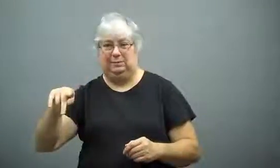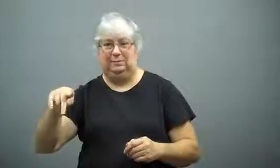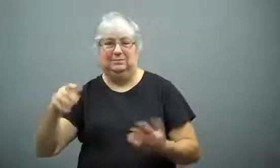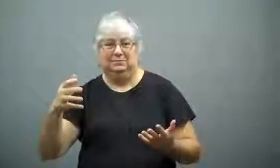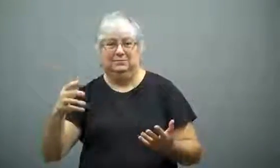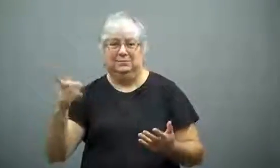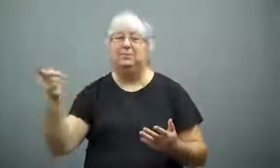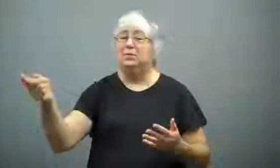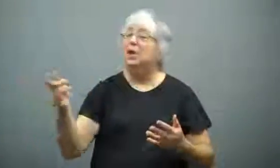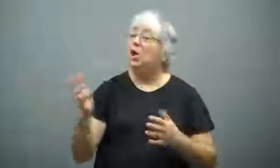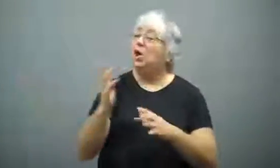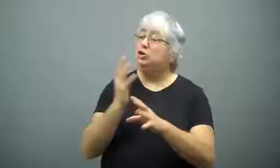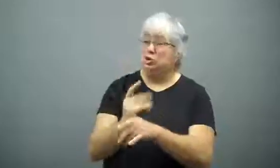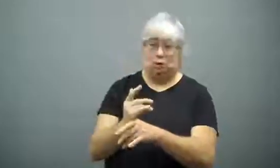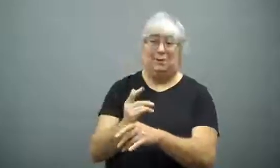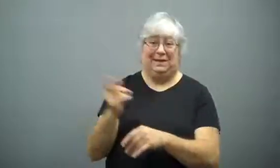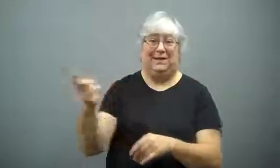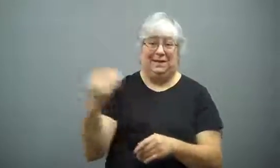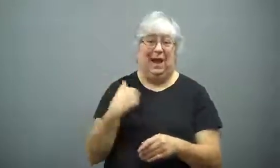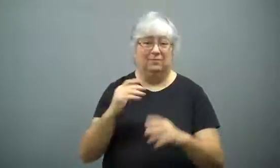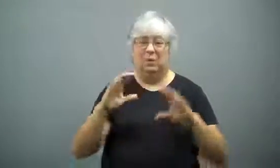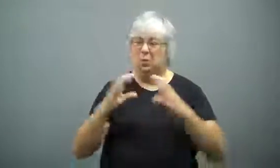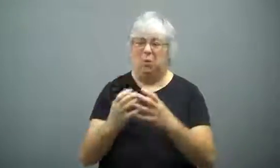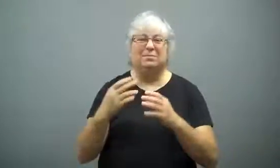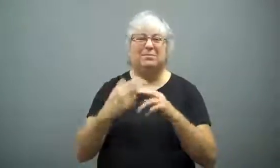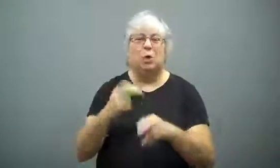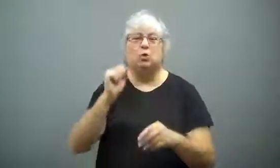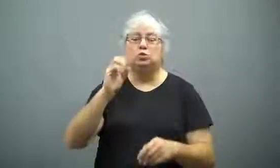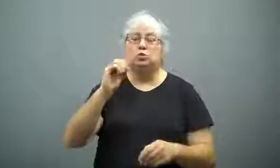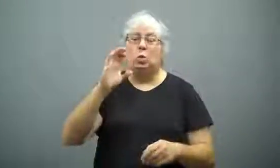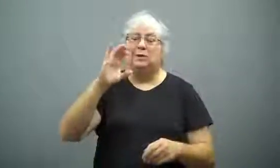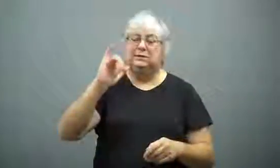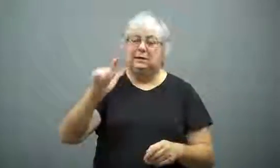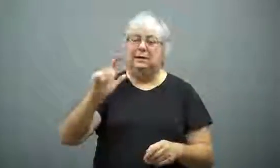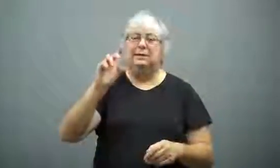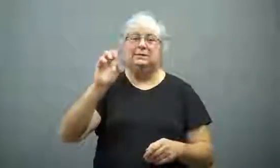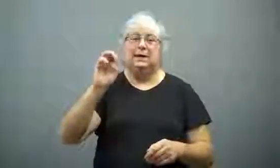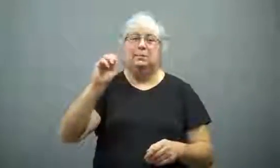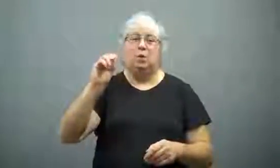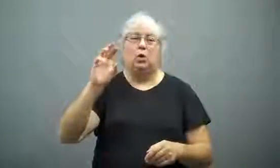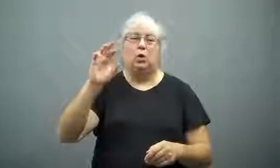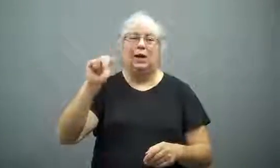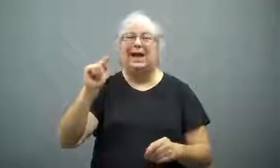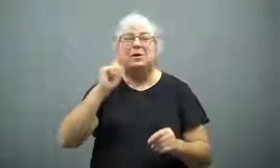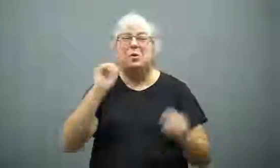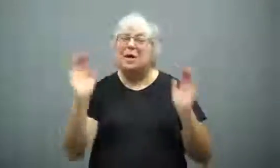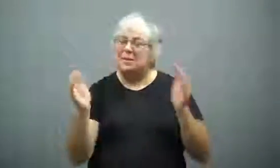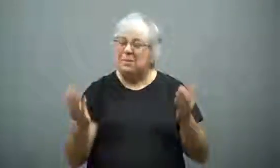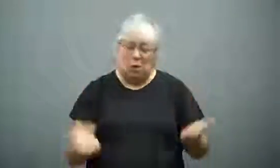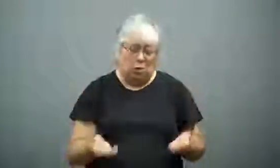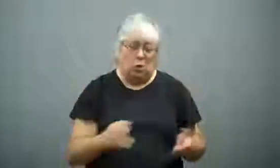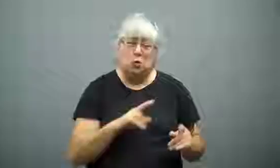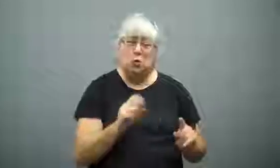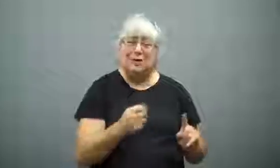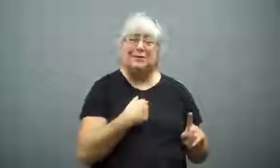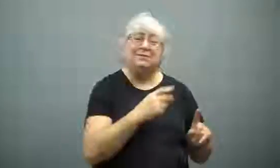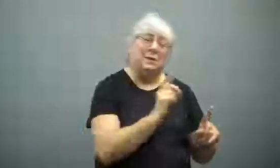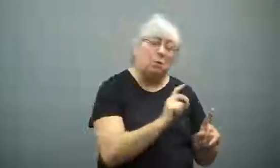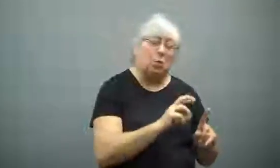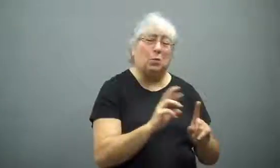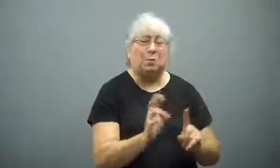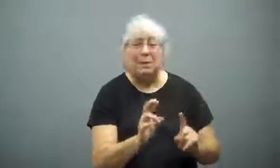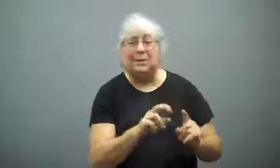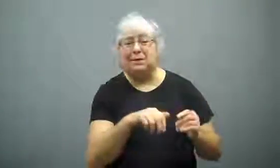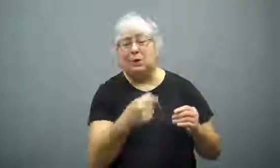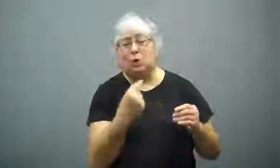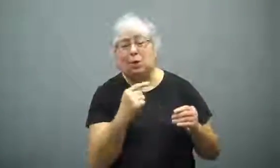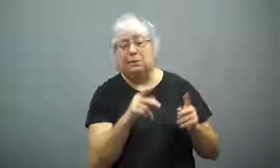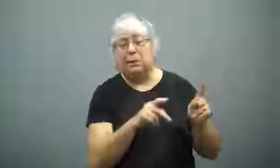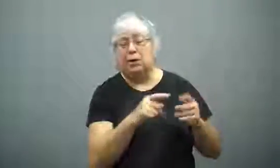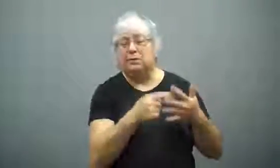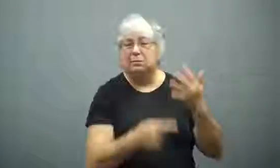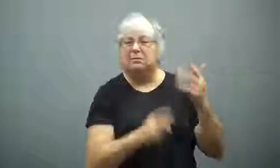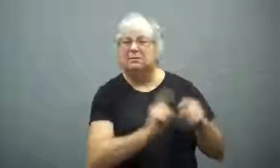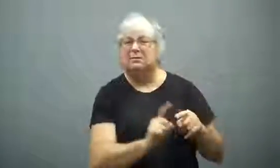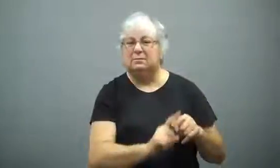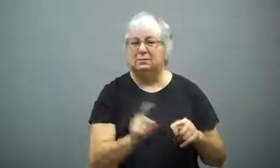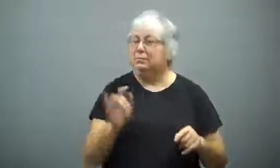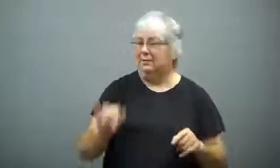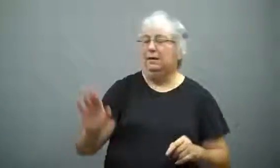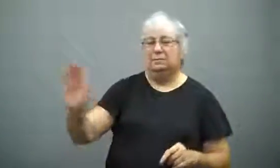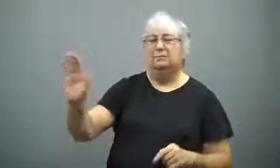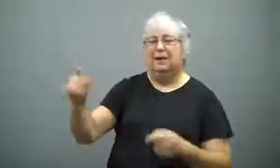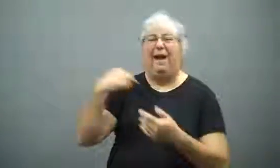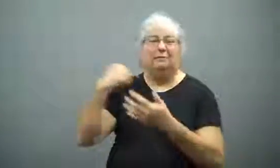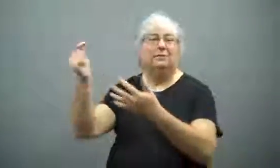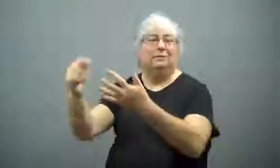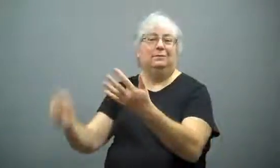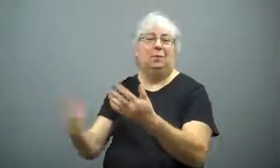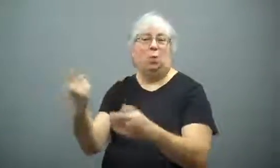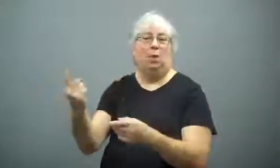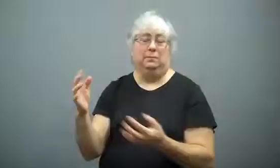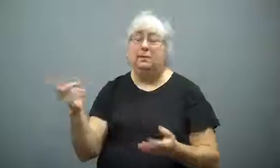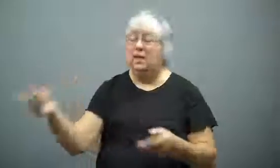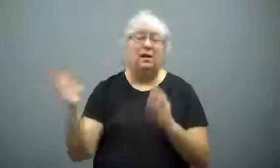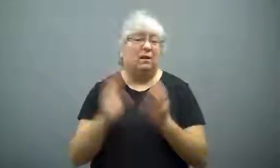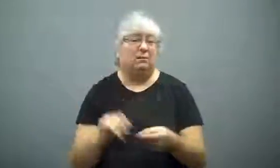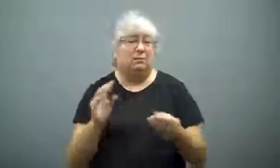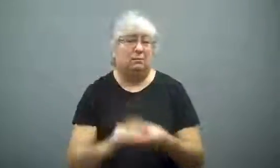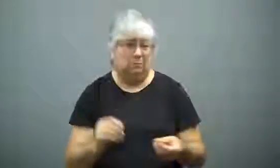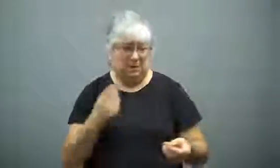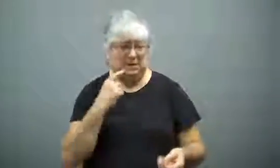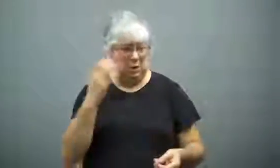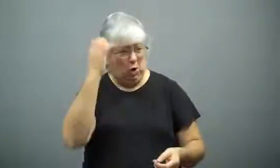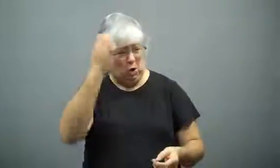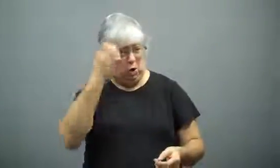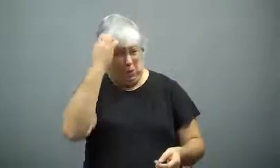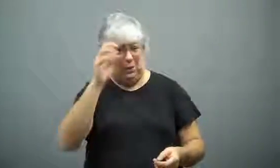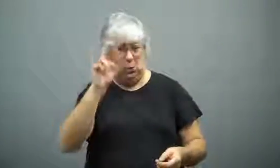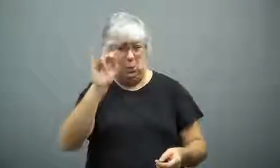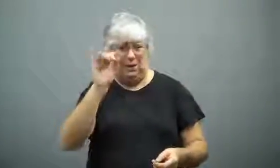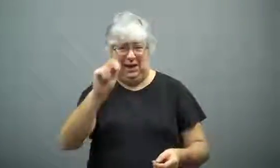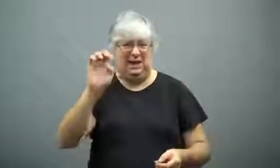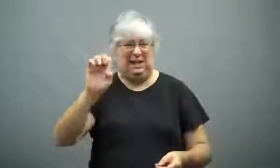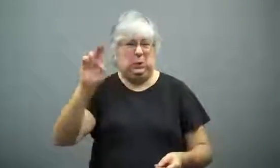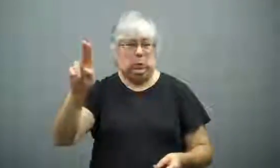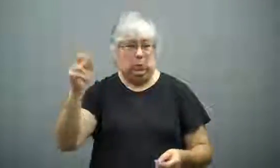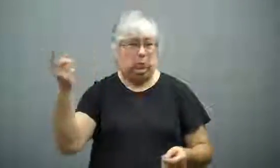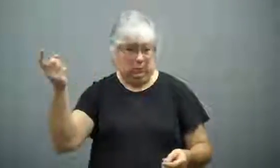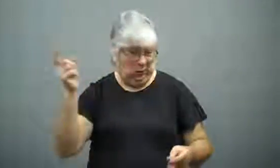The Social Democratic party of Germany